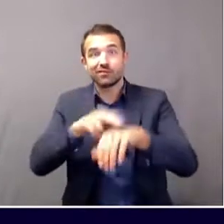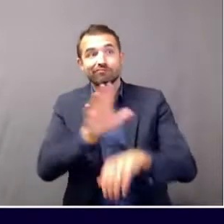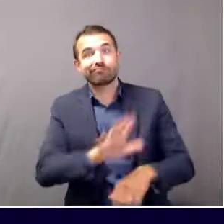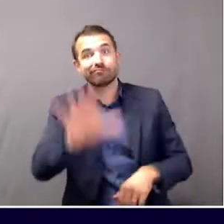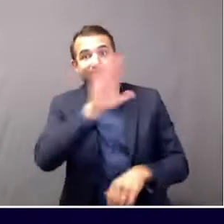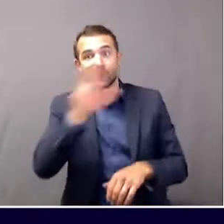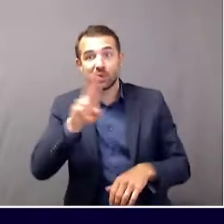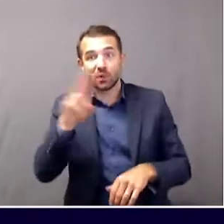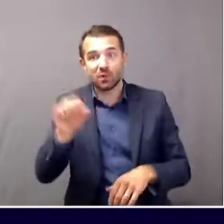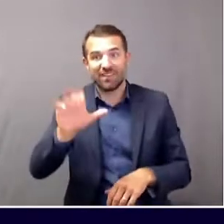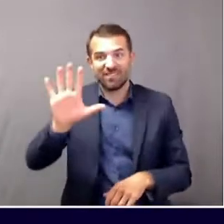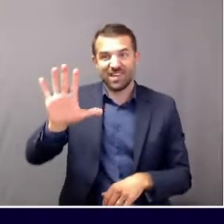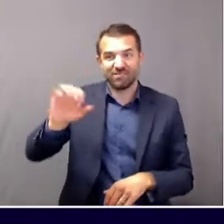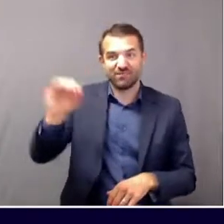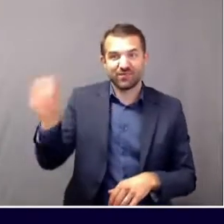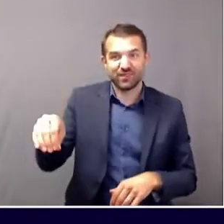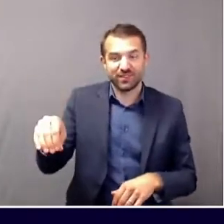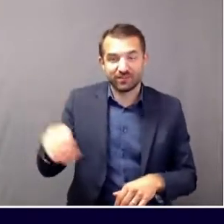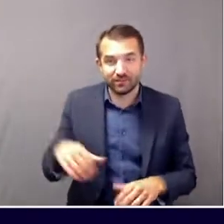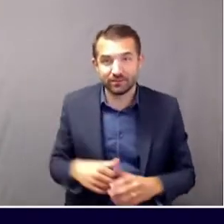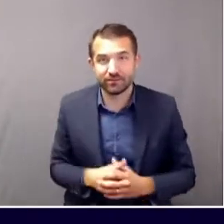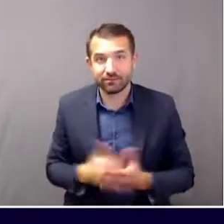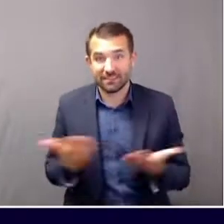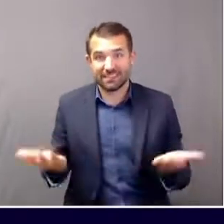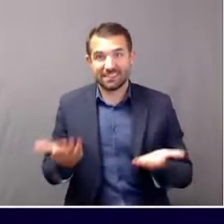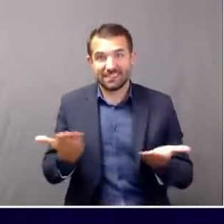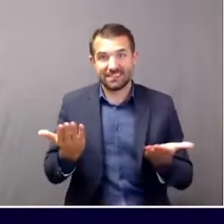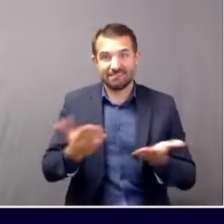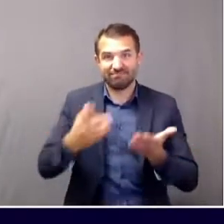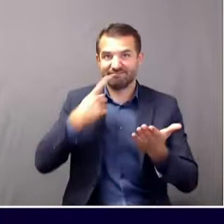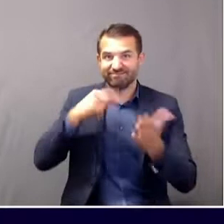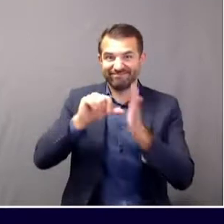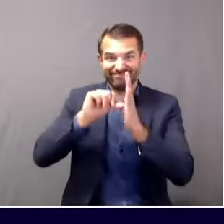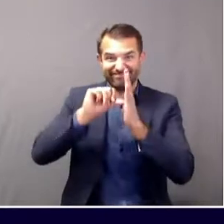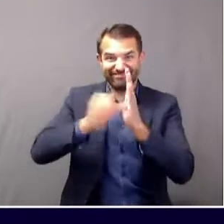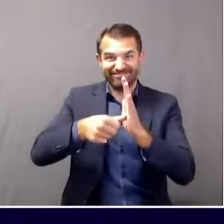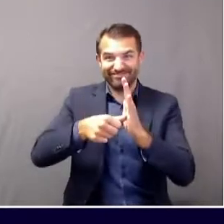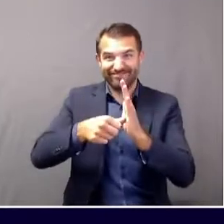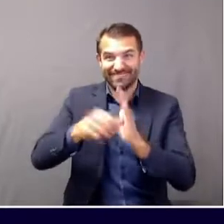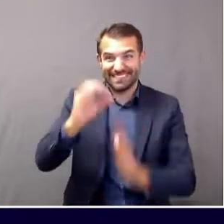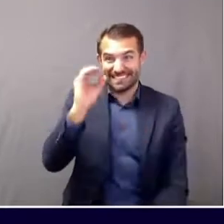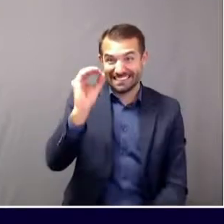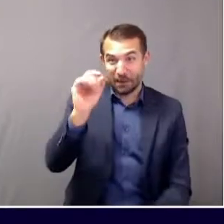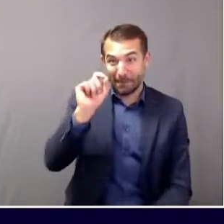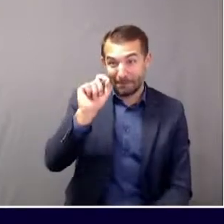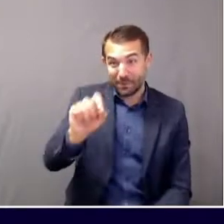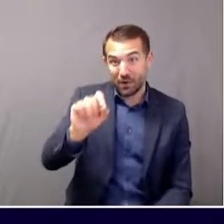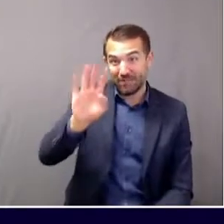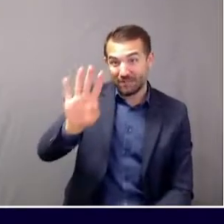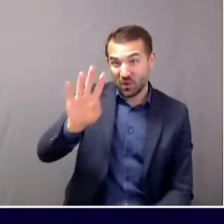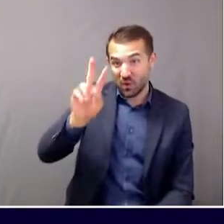now in Maine is zero point four